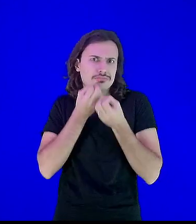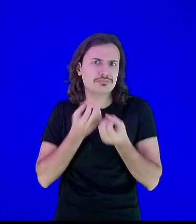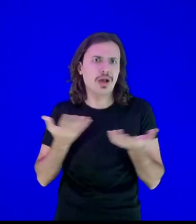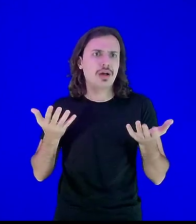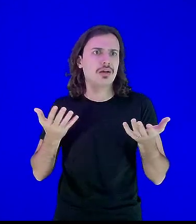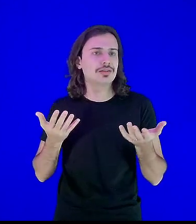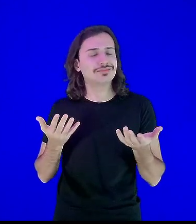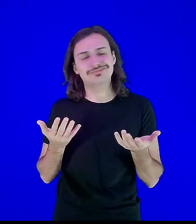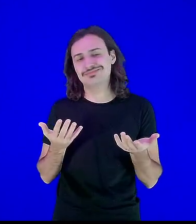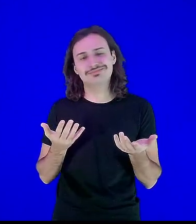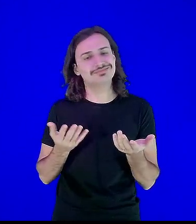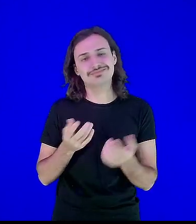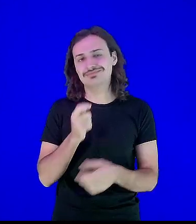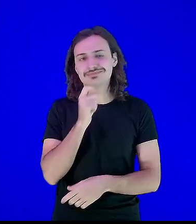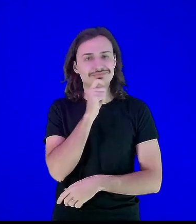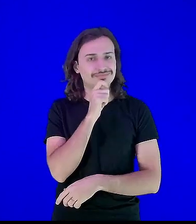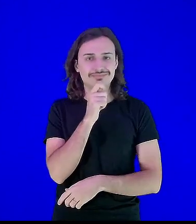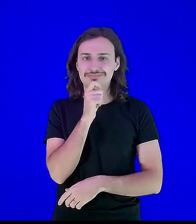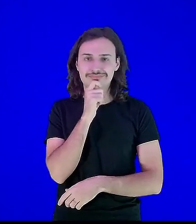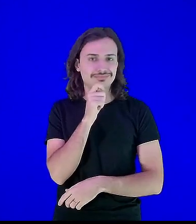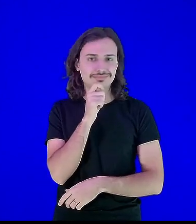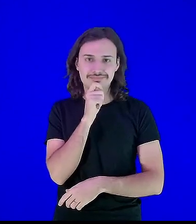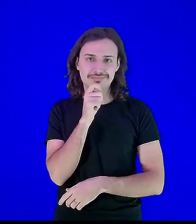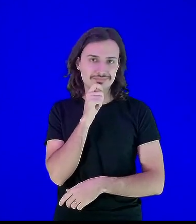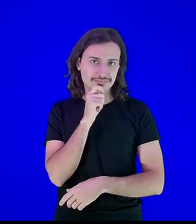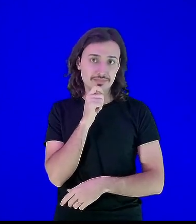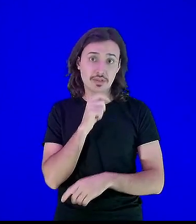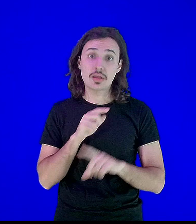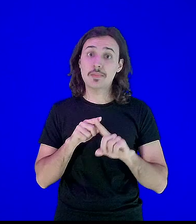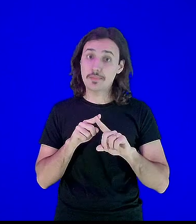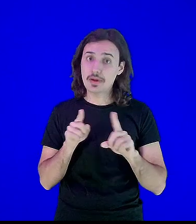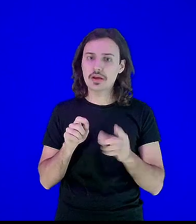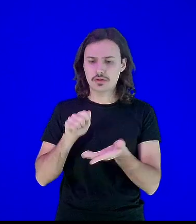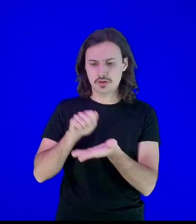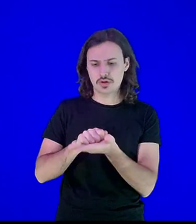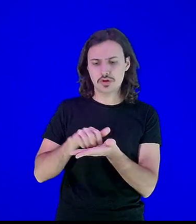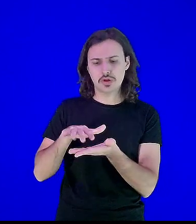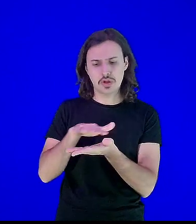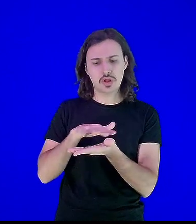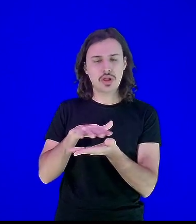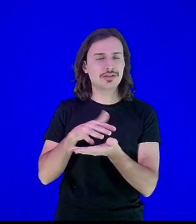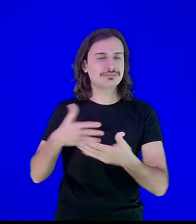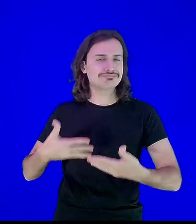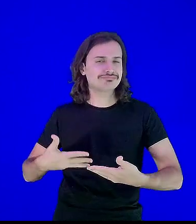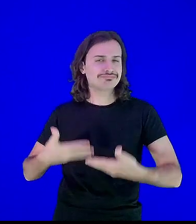and SignWriting was a motivation for me, because I really wanted to give back to the community